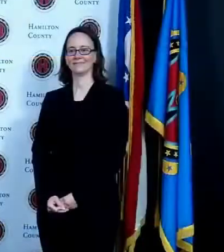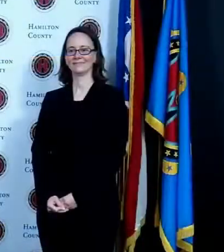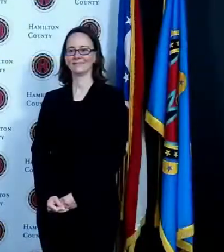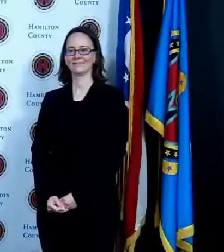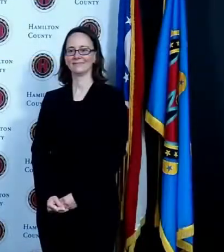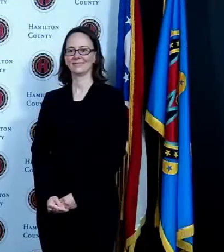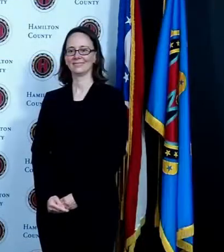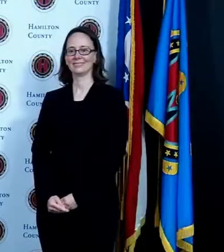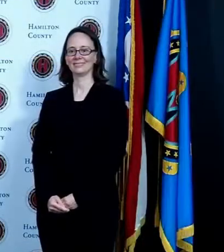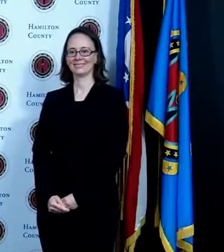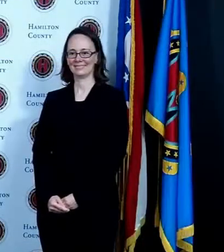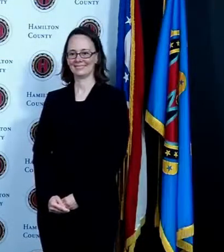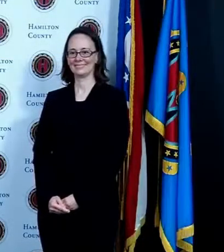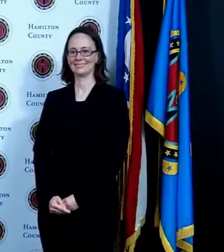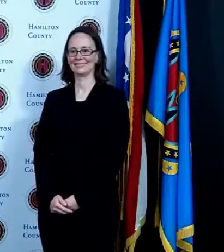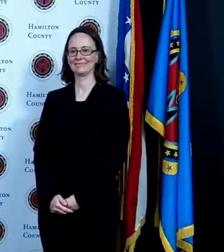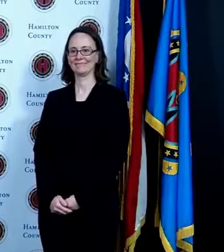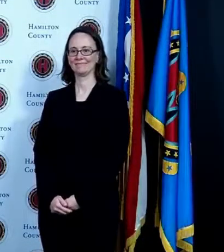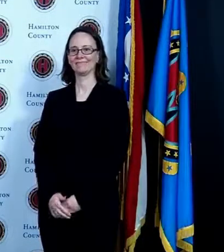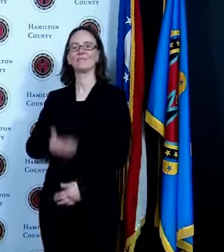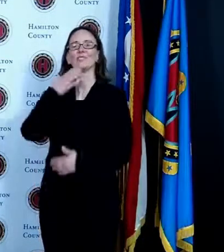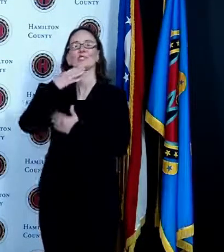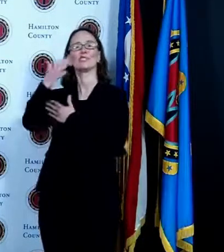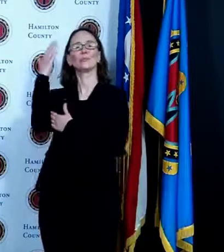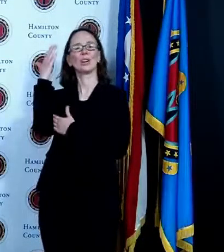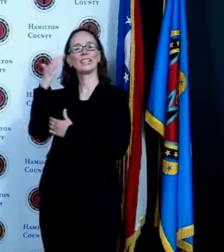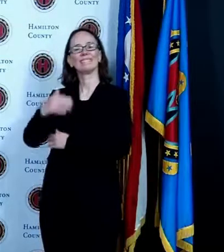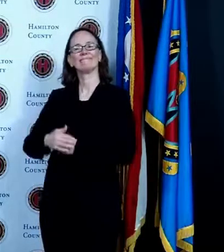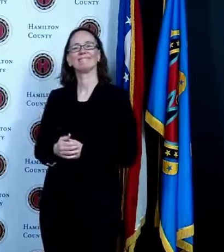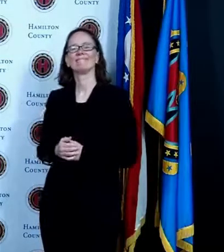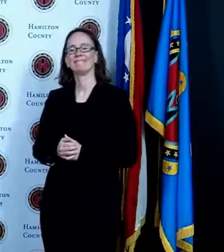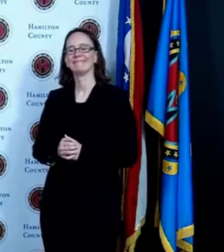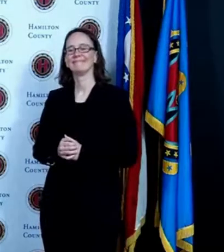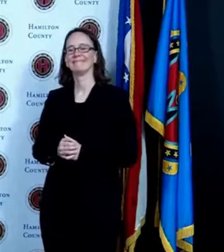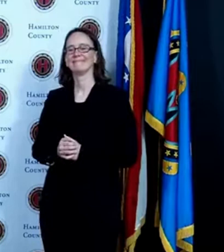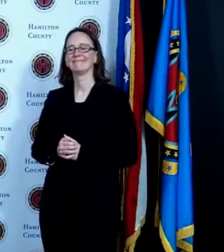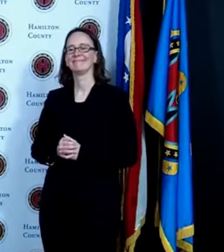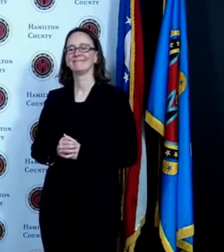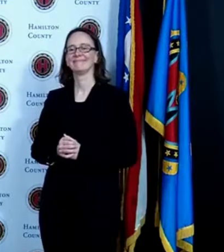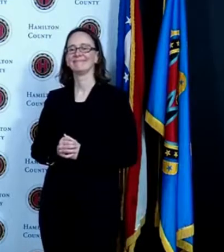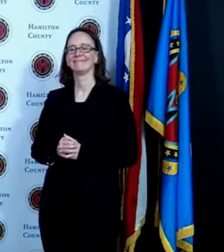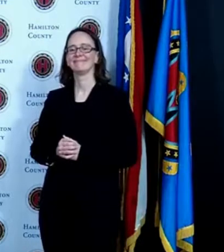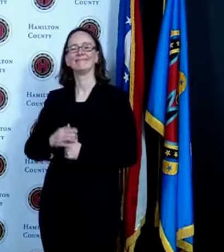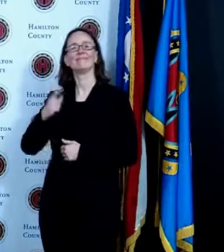all right very good good morning as always I generally thank our